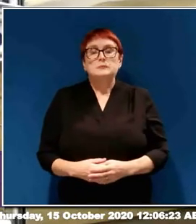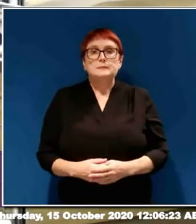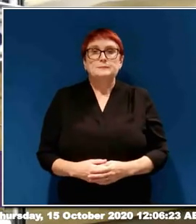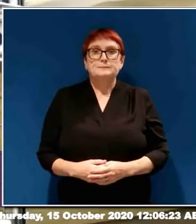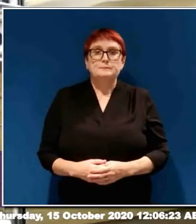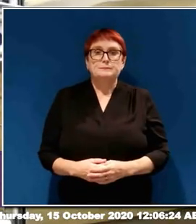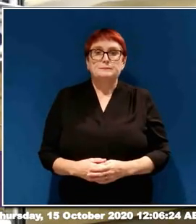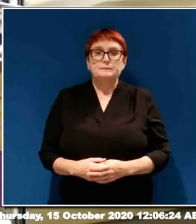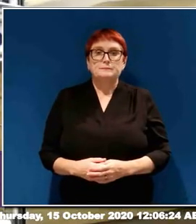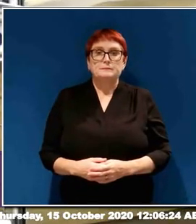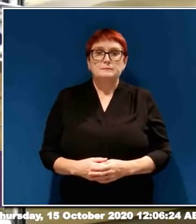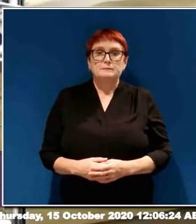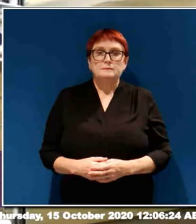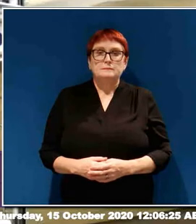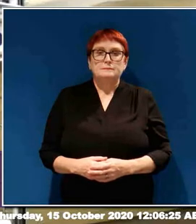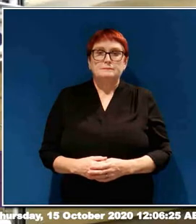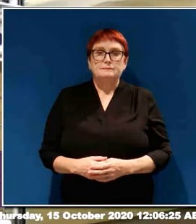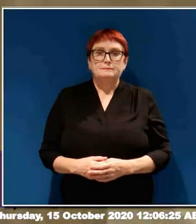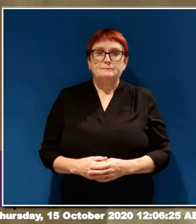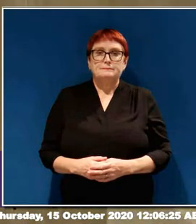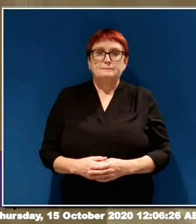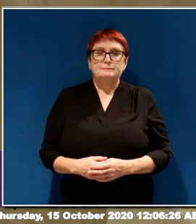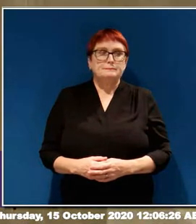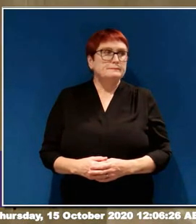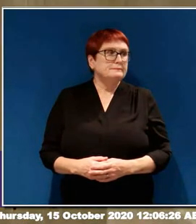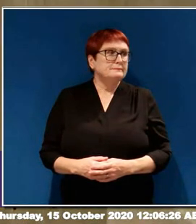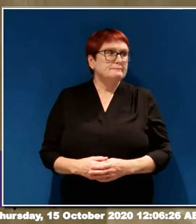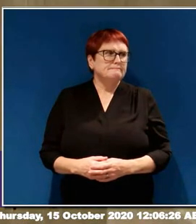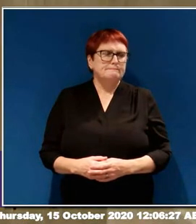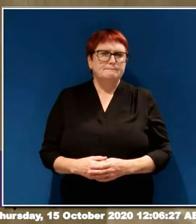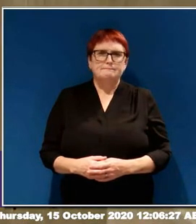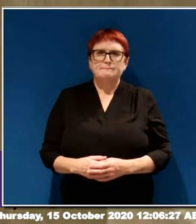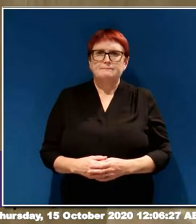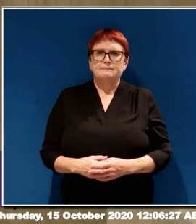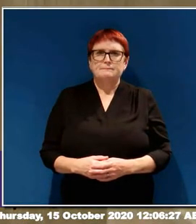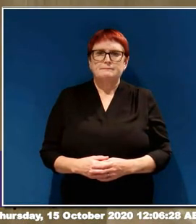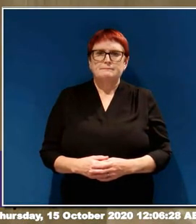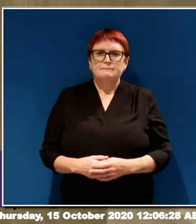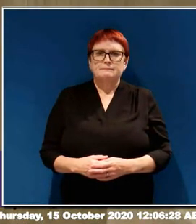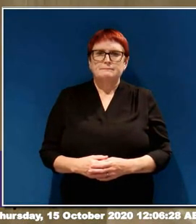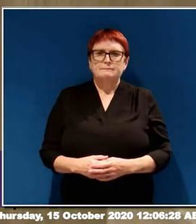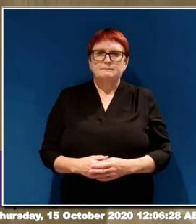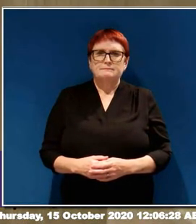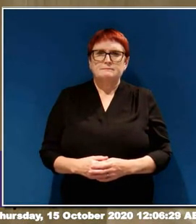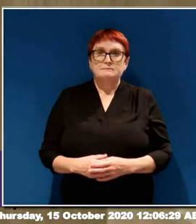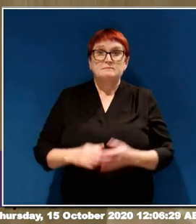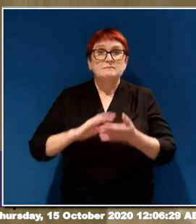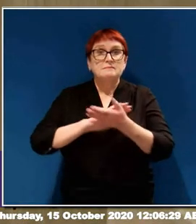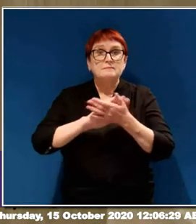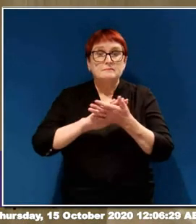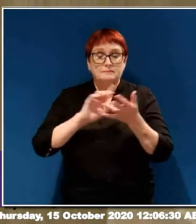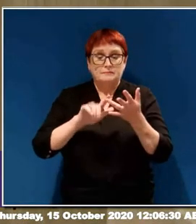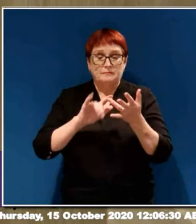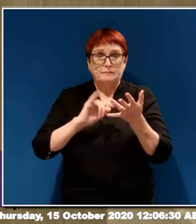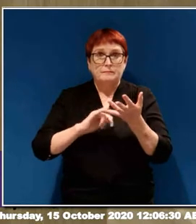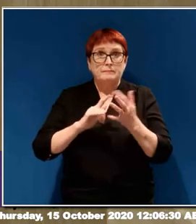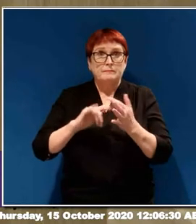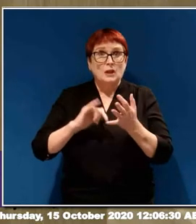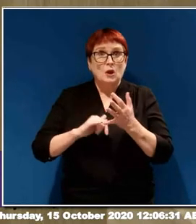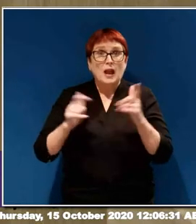And Heads of Special Education Service? Yes. Sometimes called HOSEs for short?